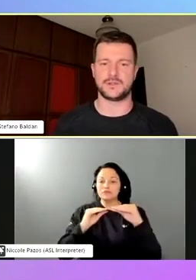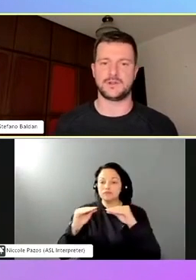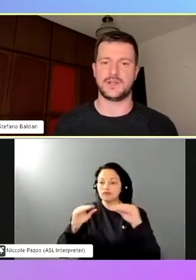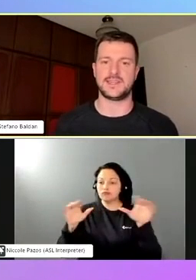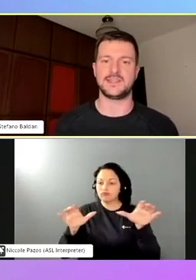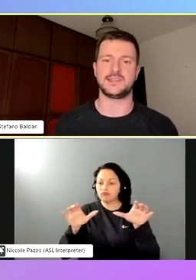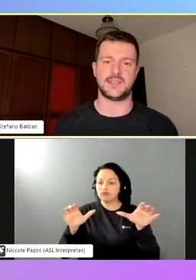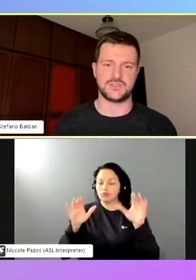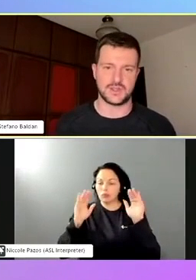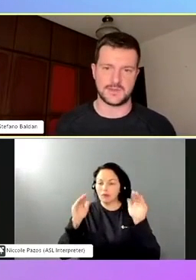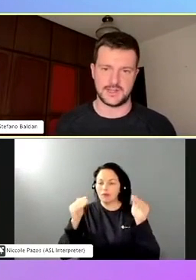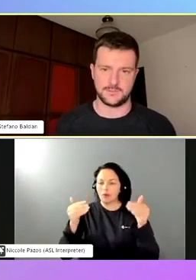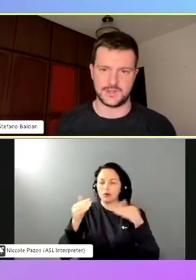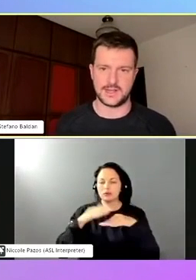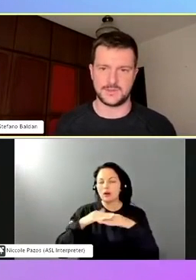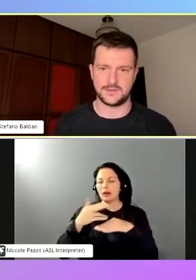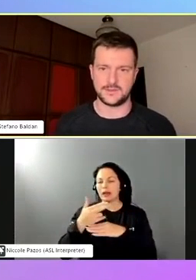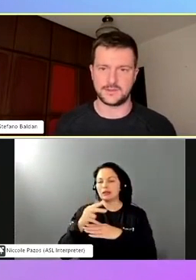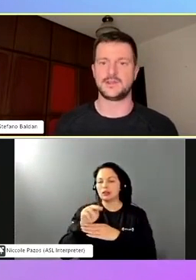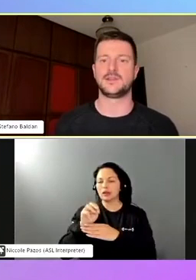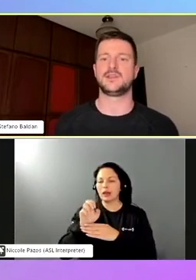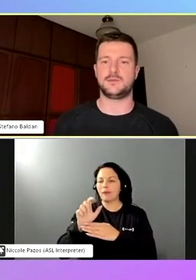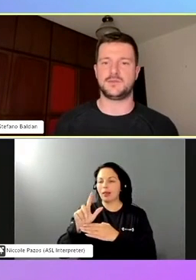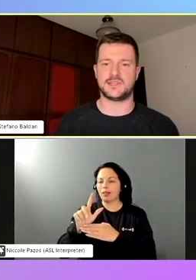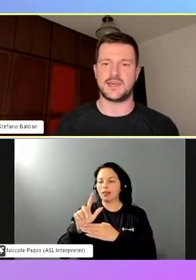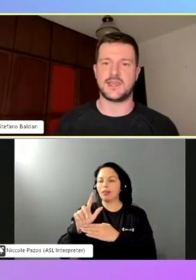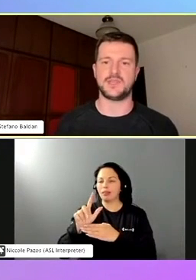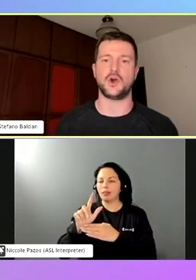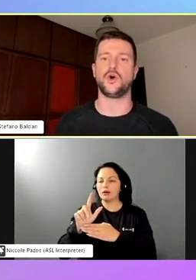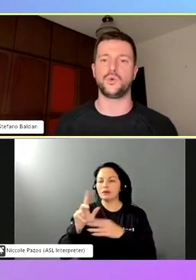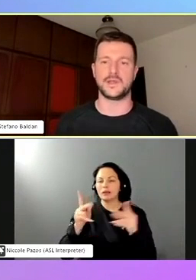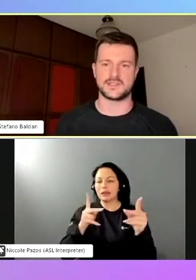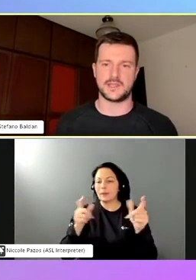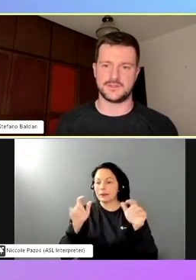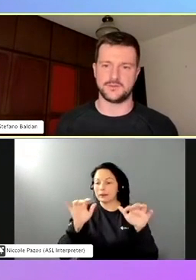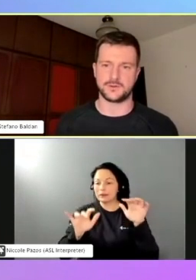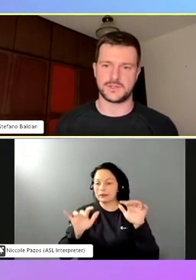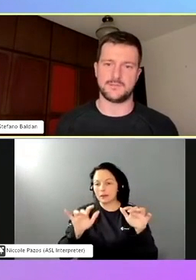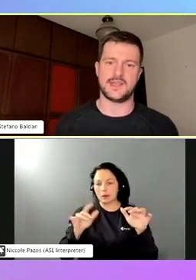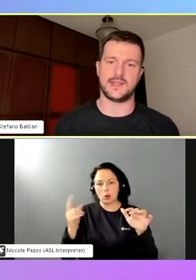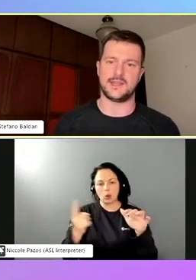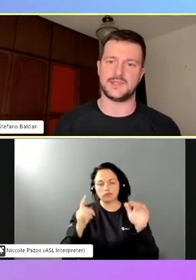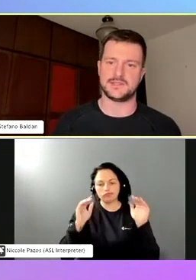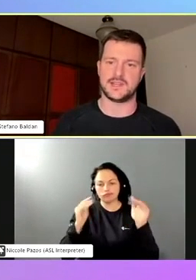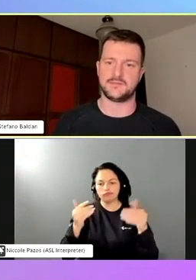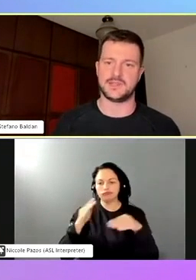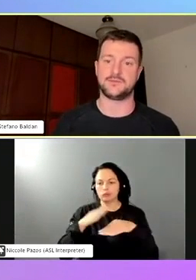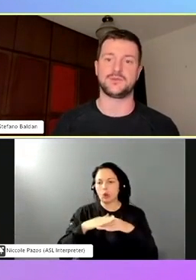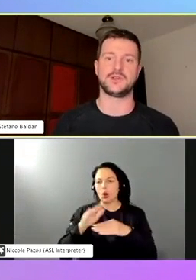of different levels. Another way of navigating through a web page is just jumping to key information and key